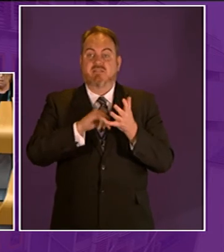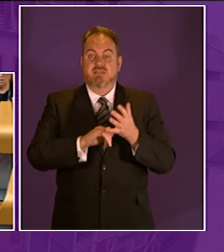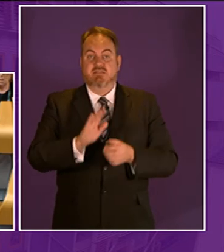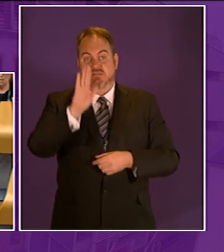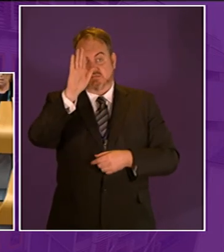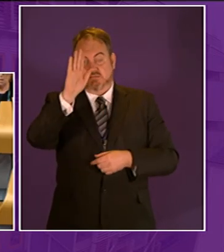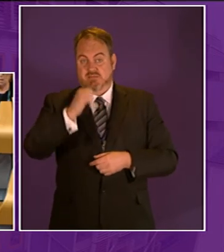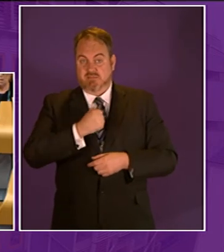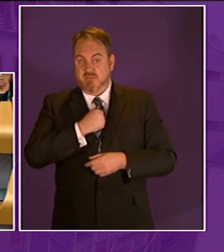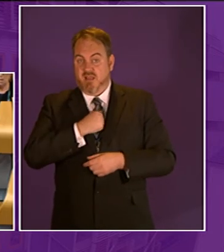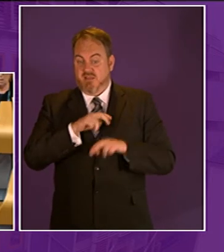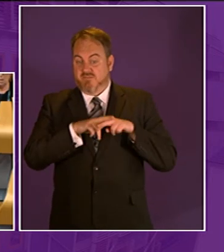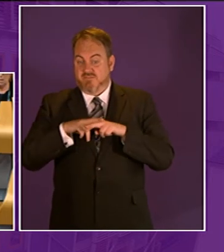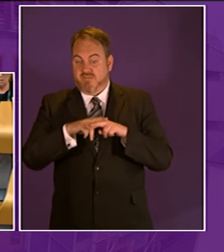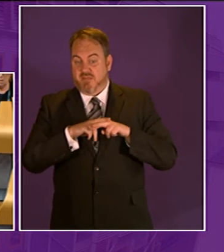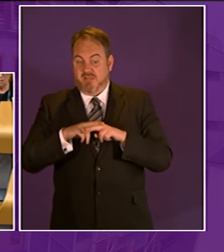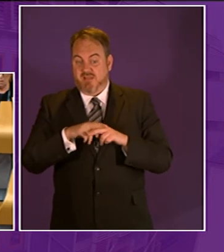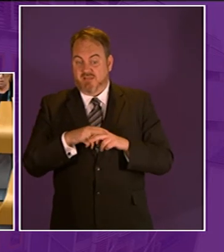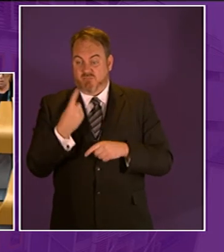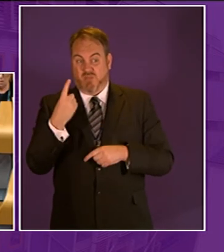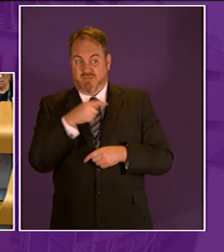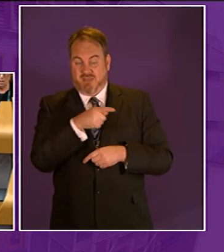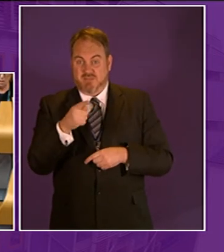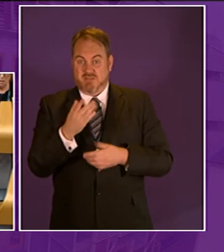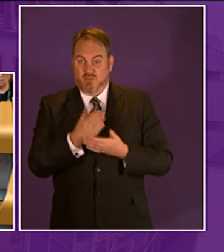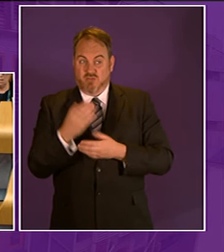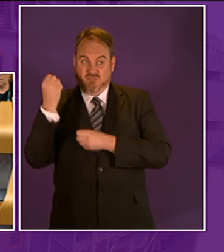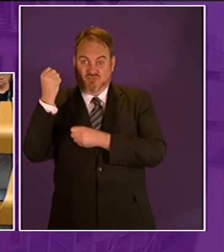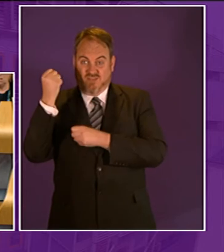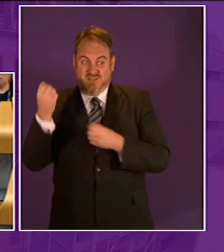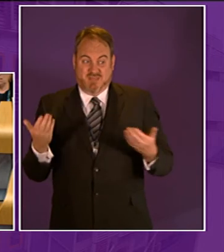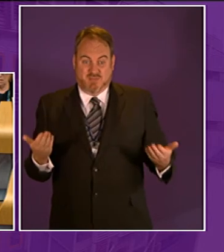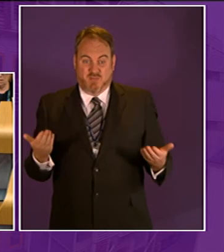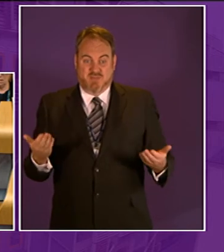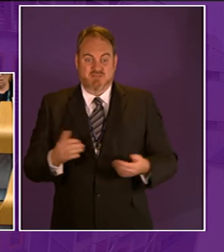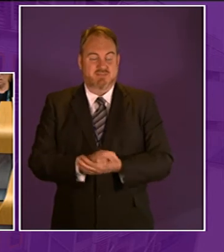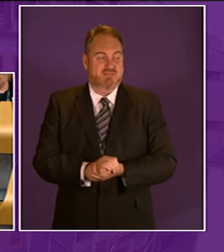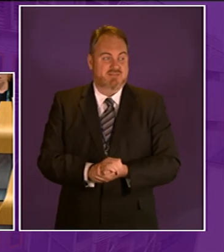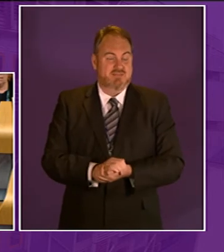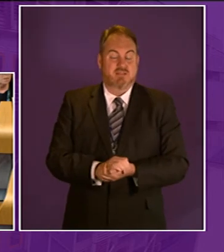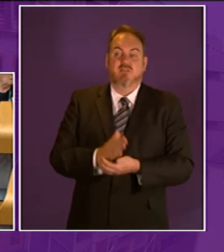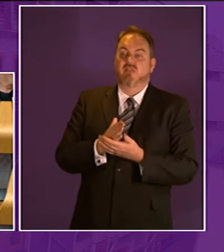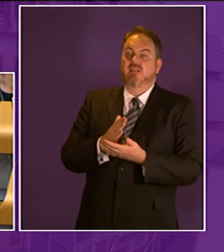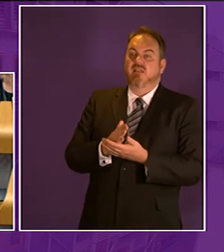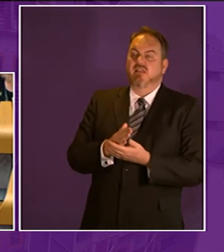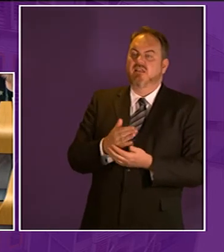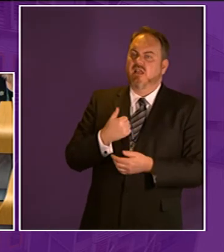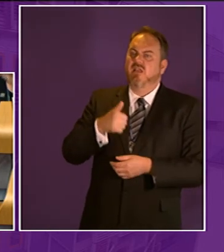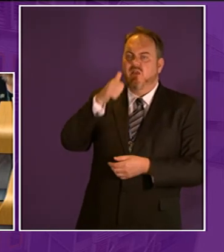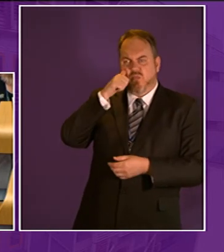today due to the dispute. I am sure that a number of students have got in touch with every member.